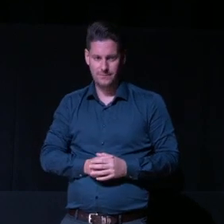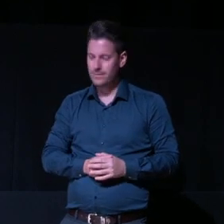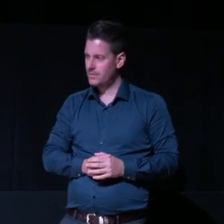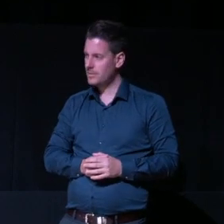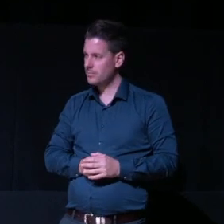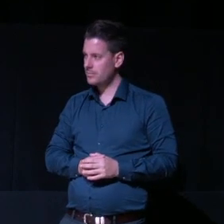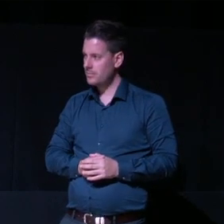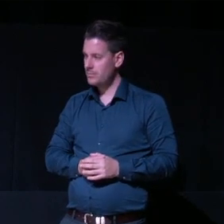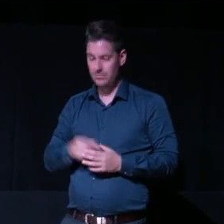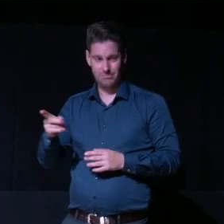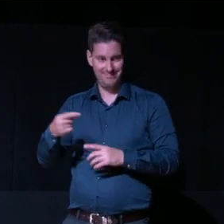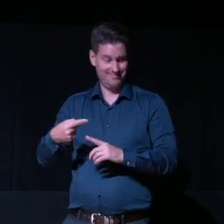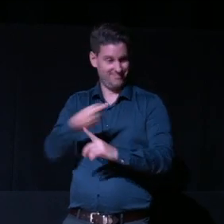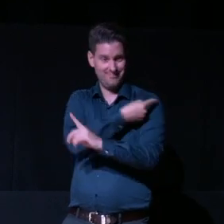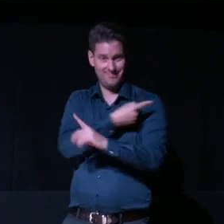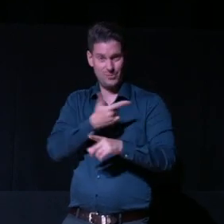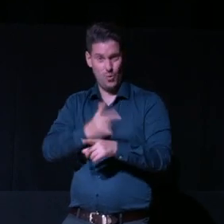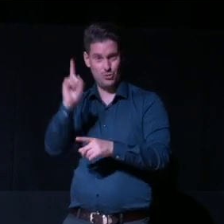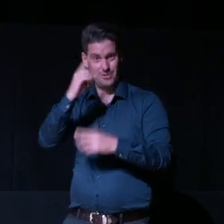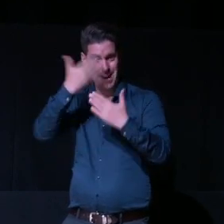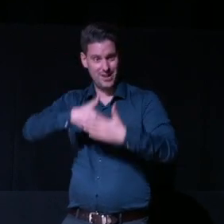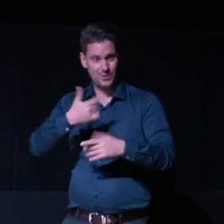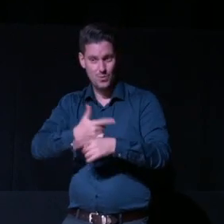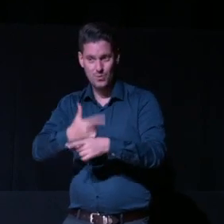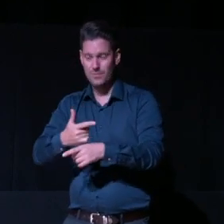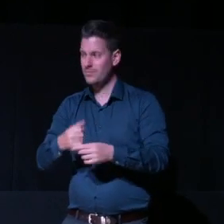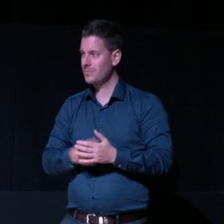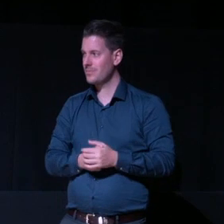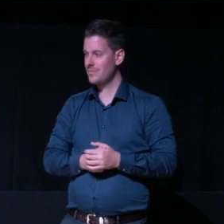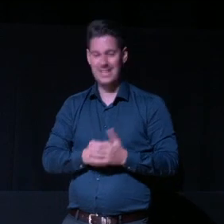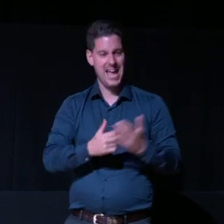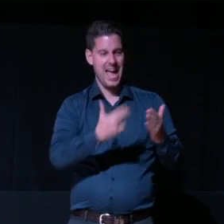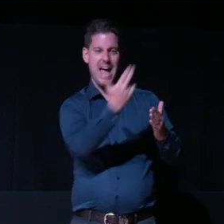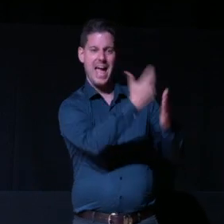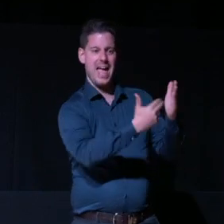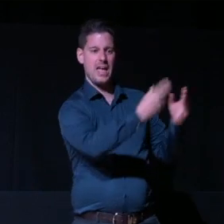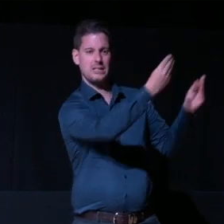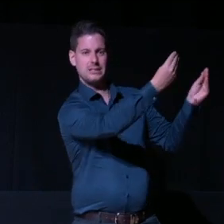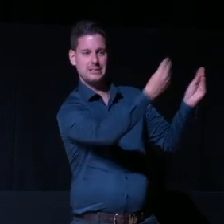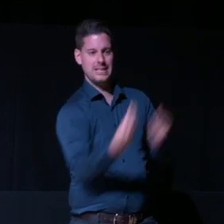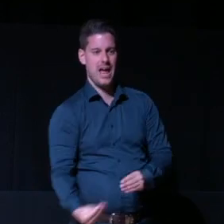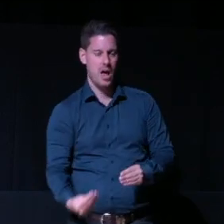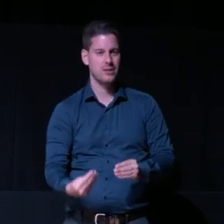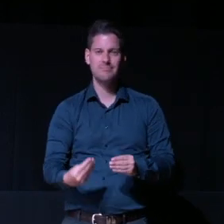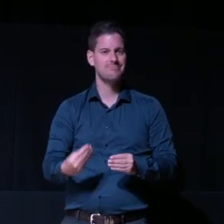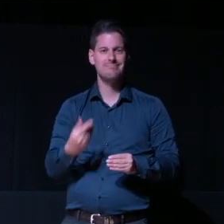were just talking about I think that you know taking our down is just is just it's terrible. It is never a good thing